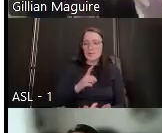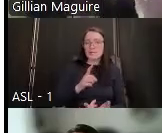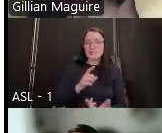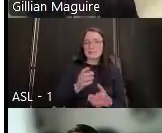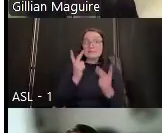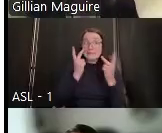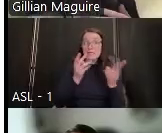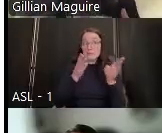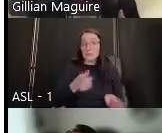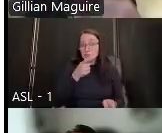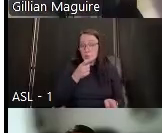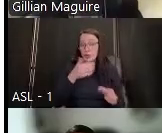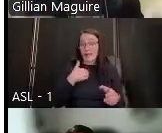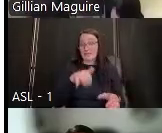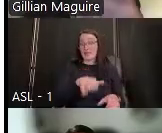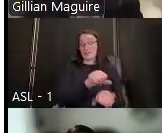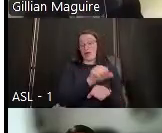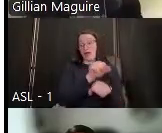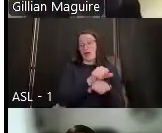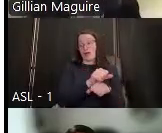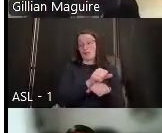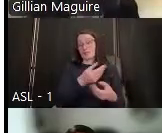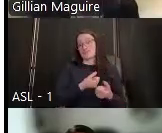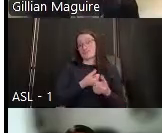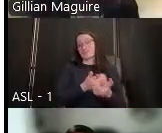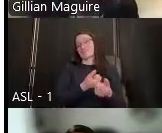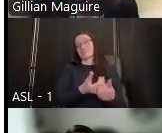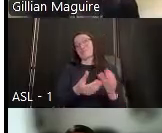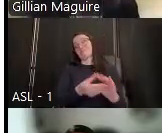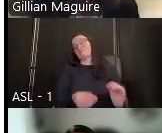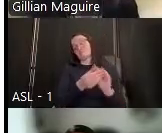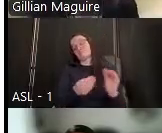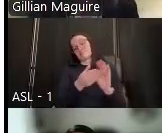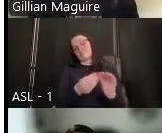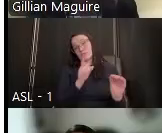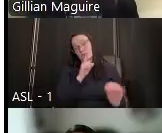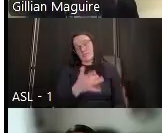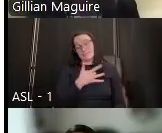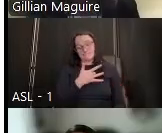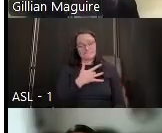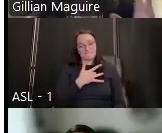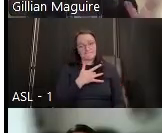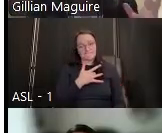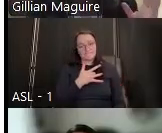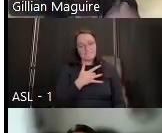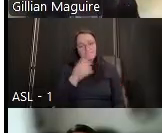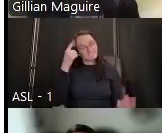job and integrated into the workplace really speaks volumes. Um and it helps opens people